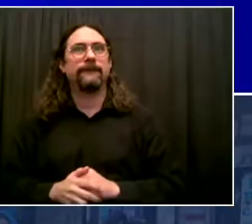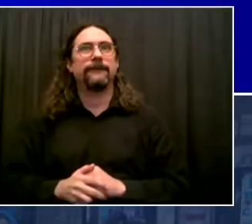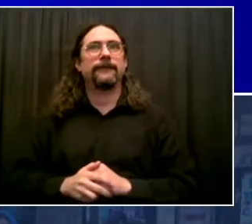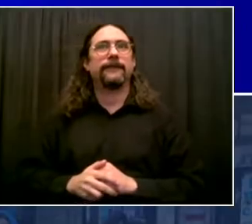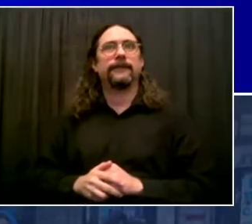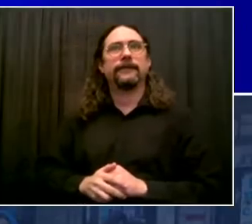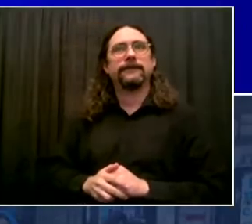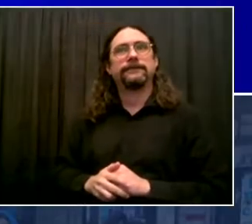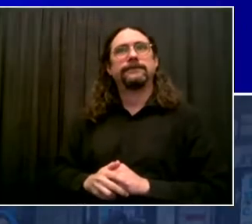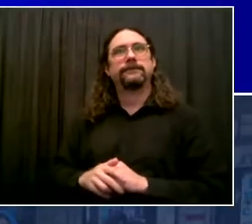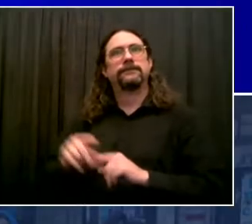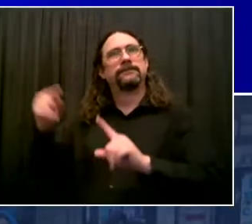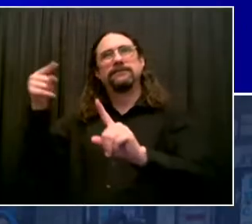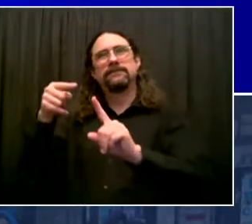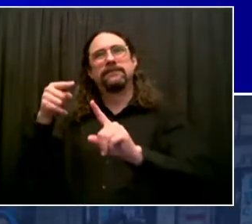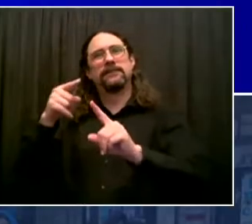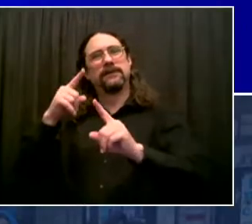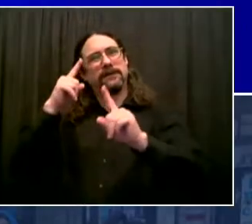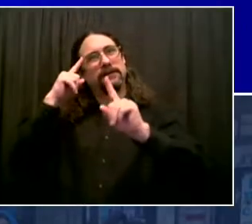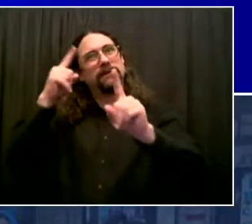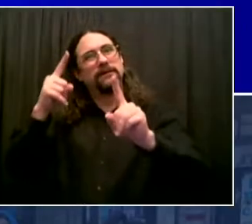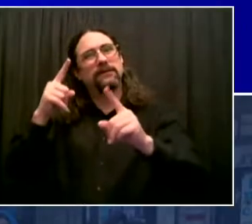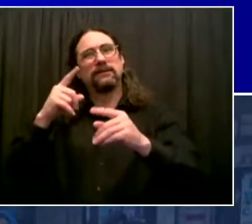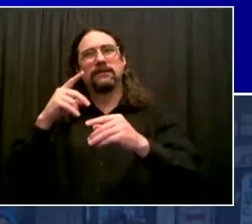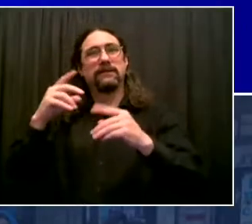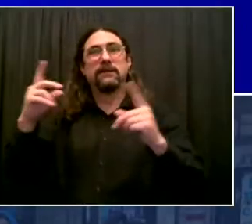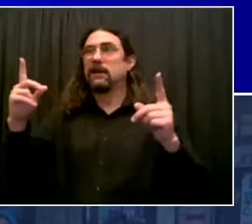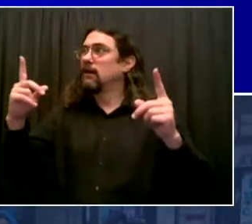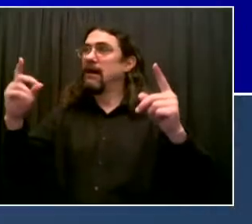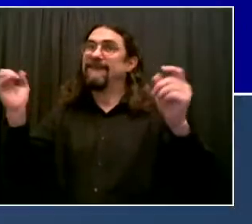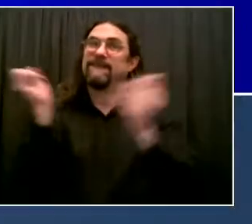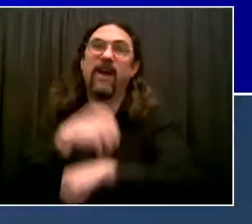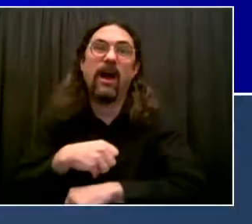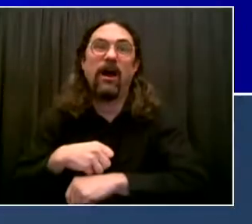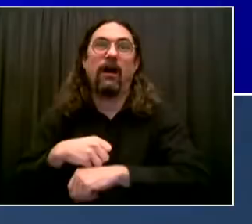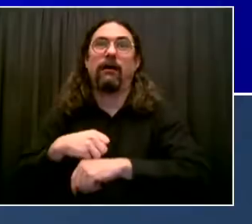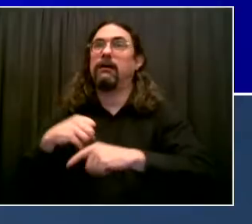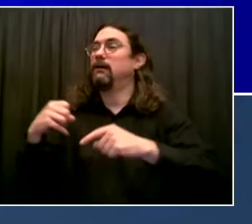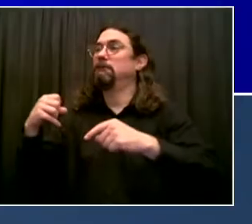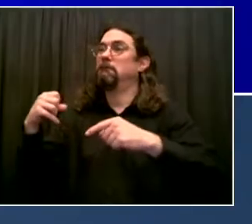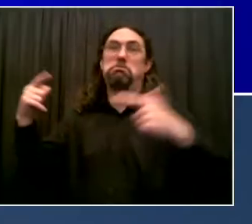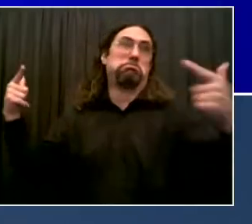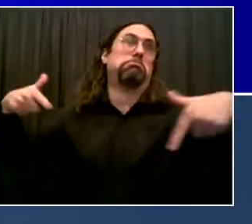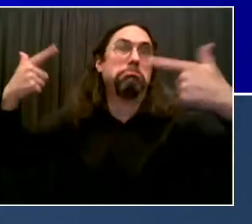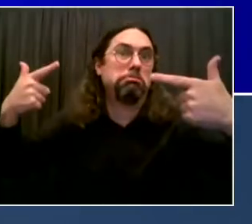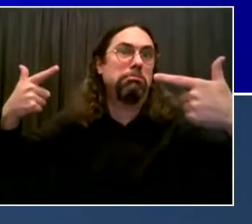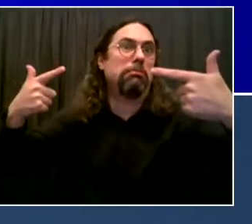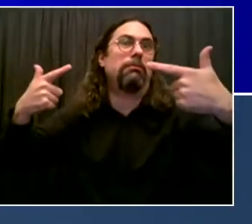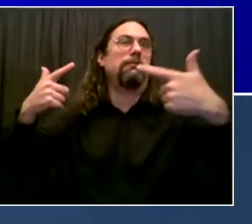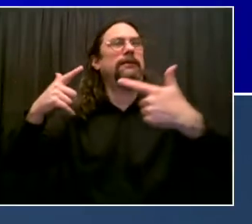VIOLENCE OR MIGHT DO VIOLENCE, A